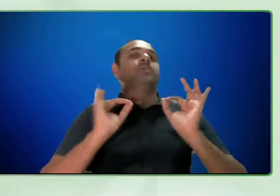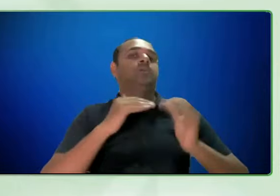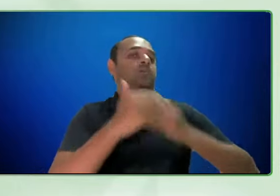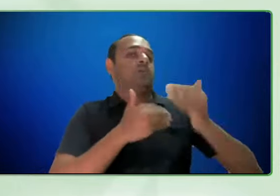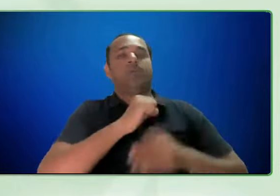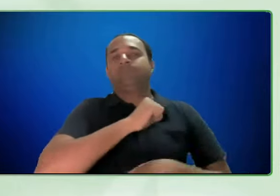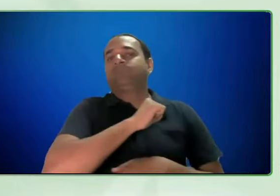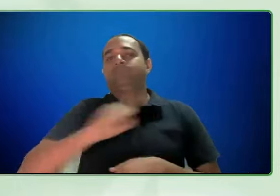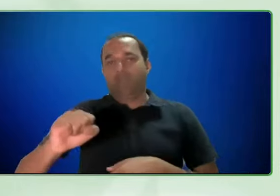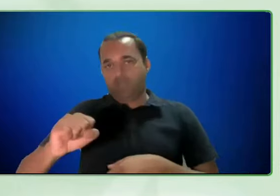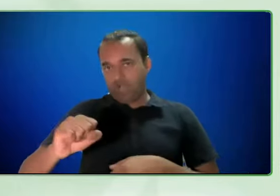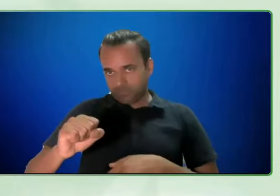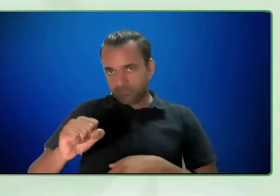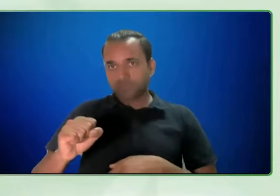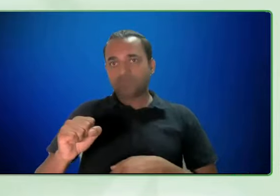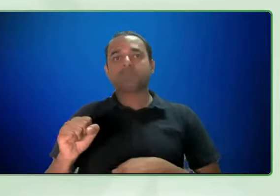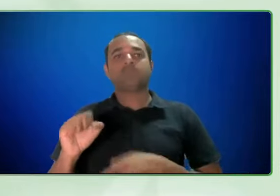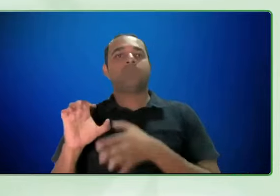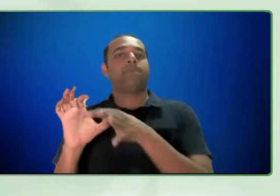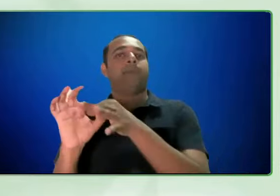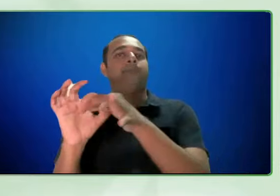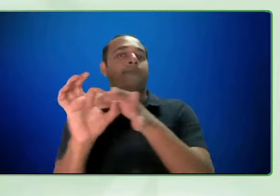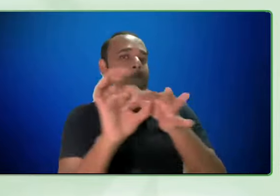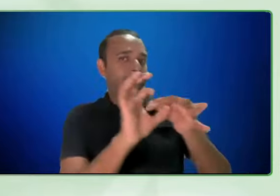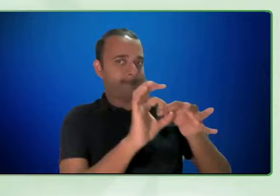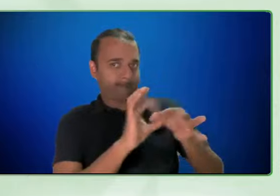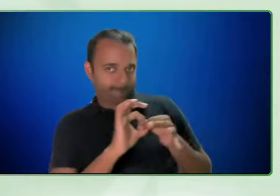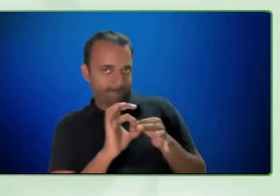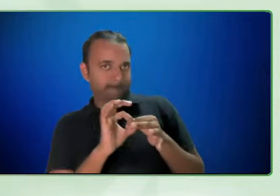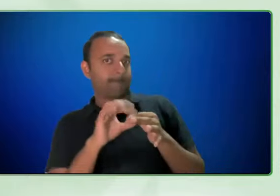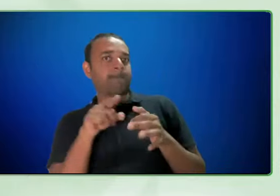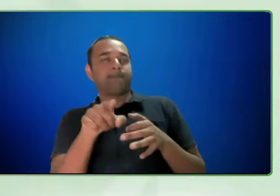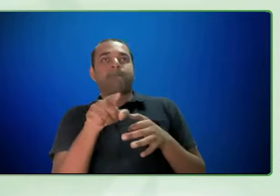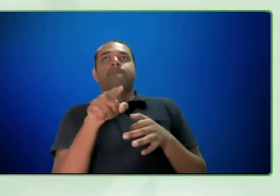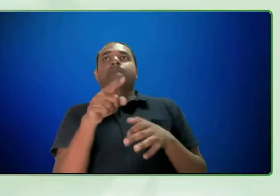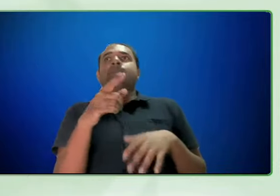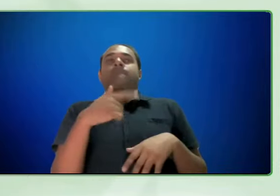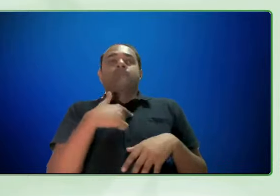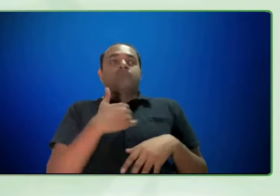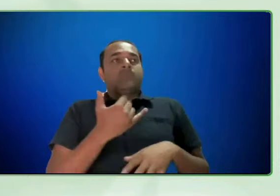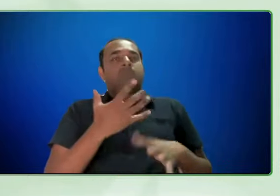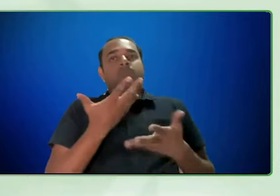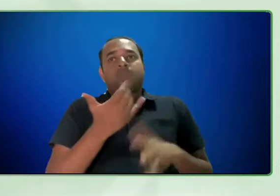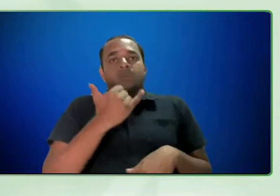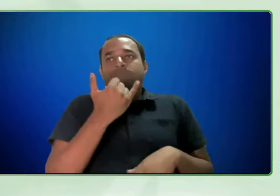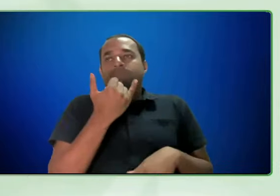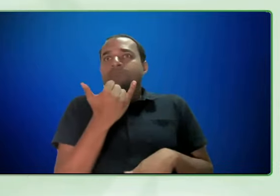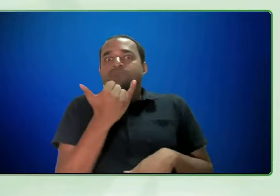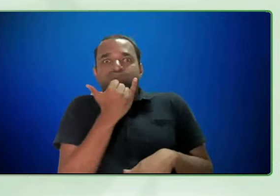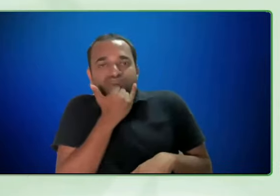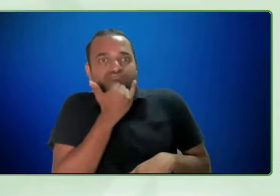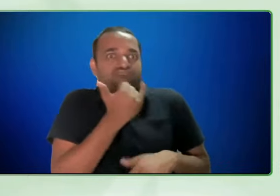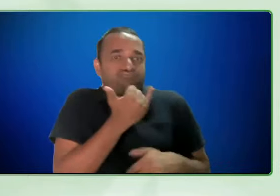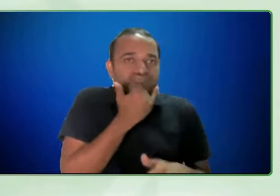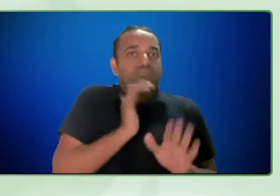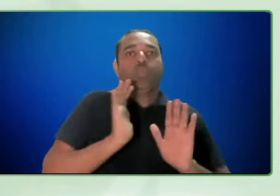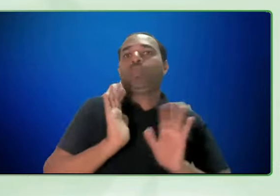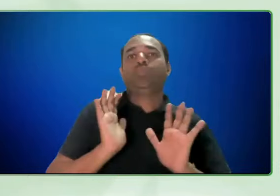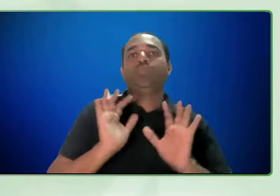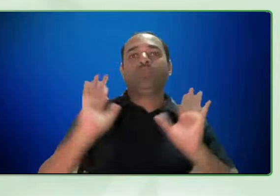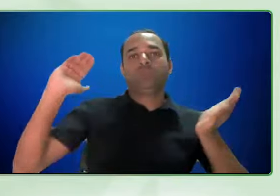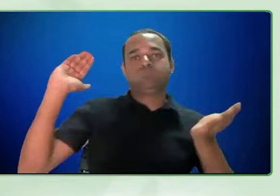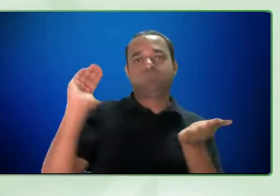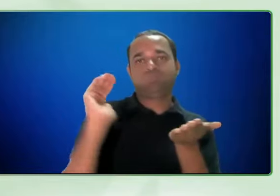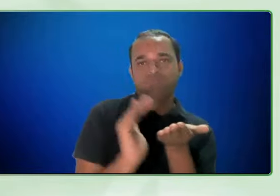across and learn from the best practices and have stronger institutions in those areas you want. We